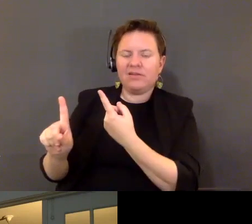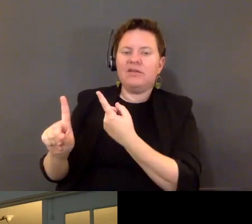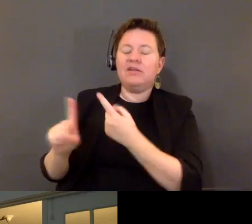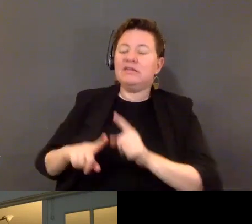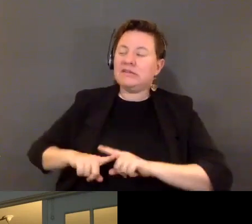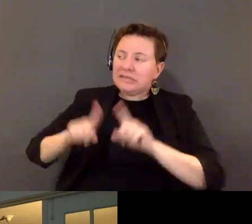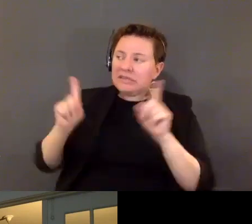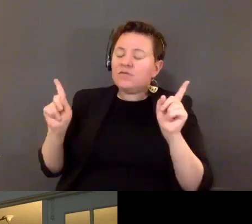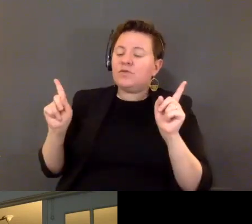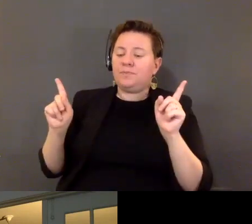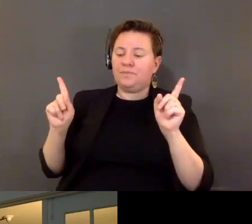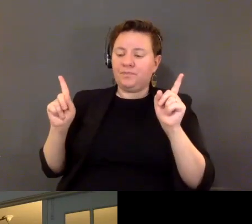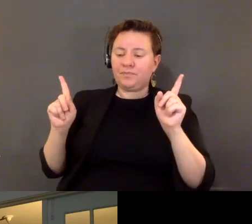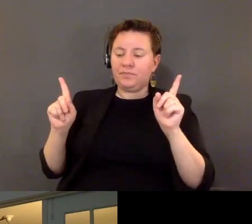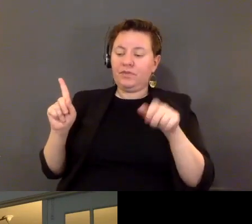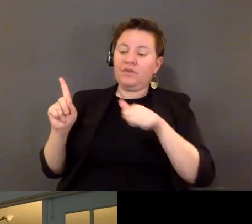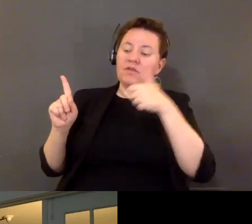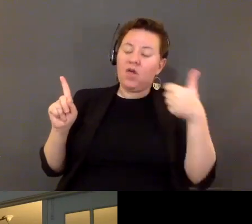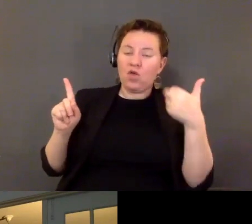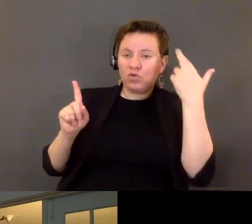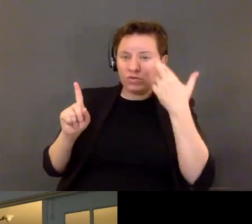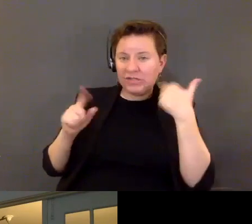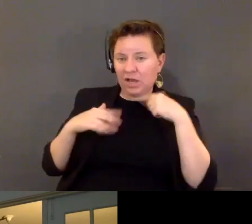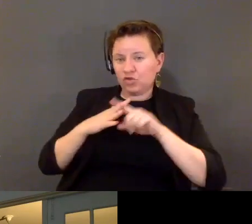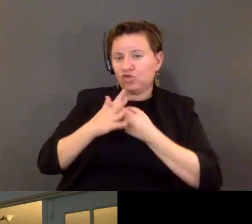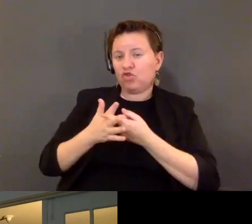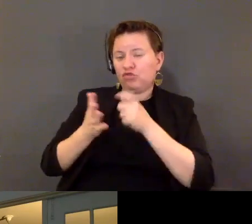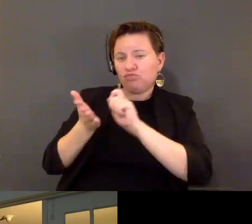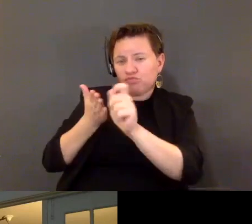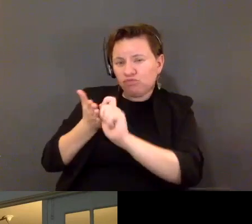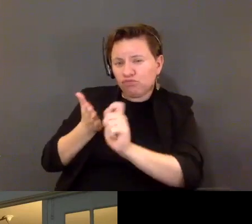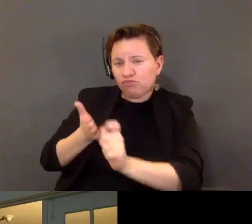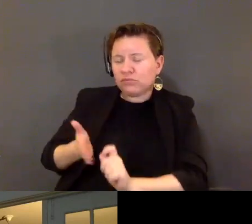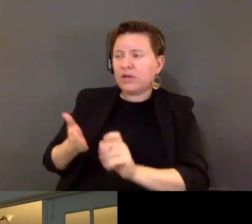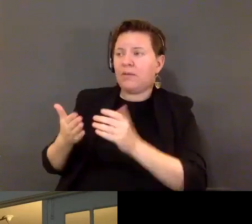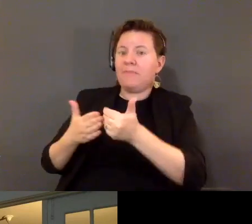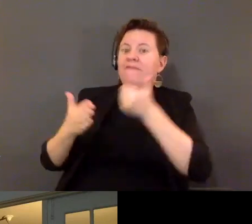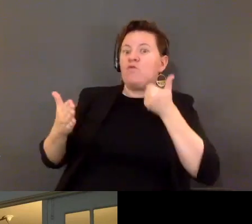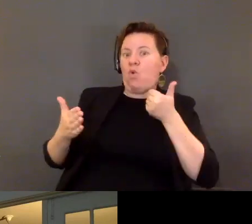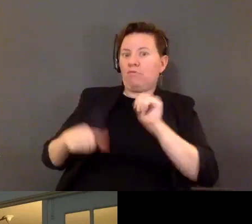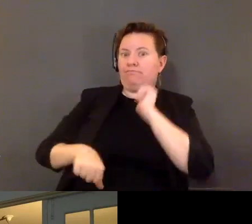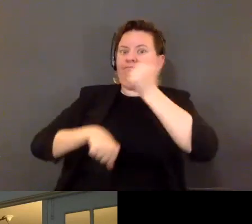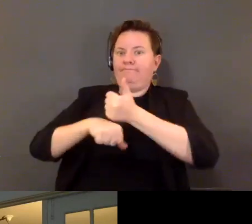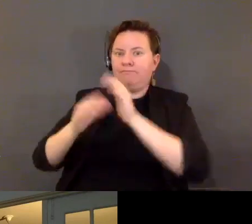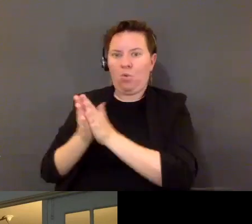is that the other reason i started writing even before the book is that the thing that bugs